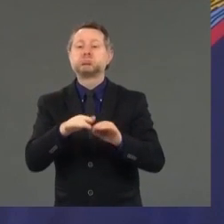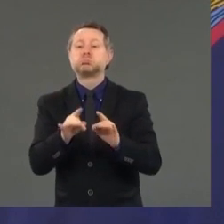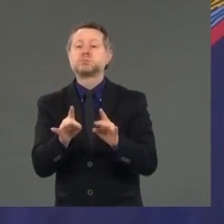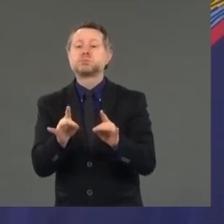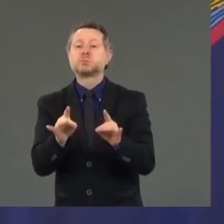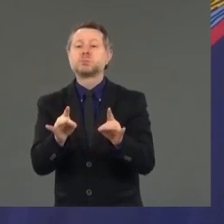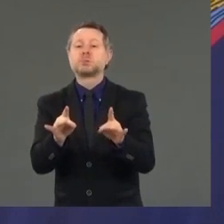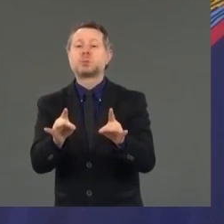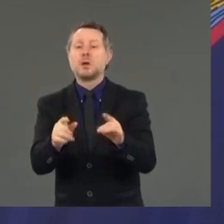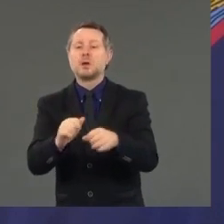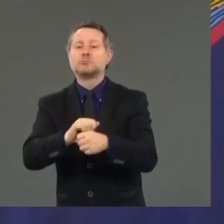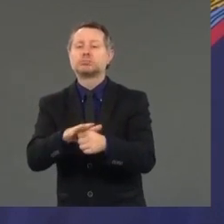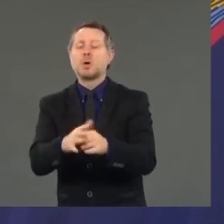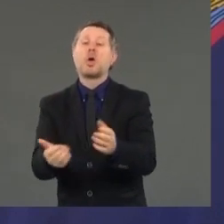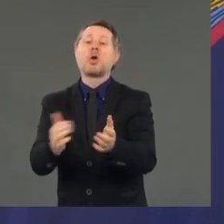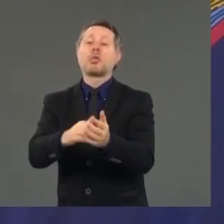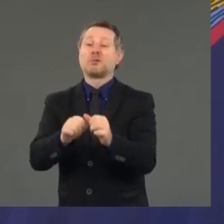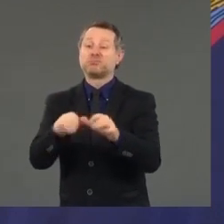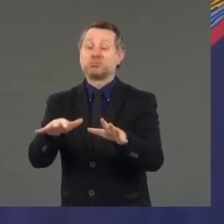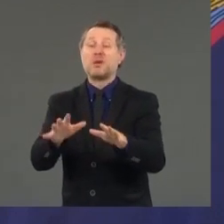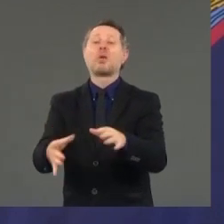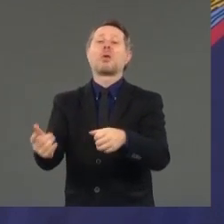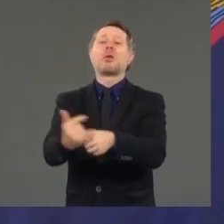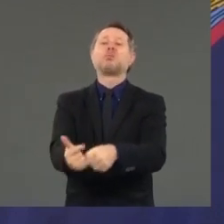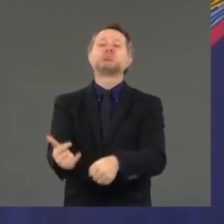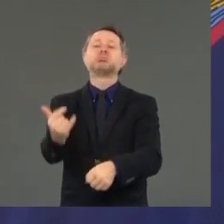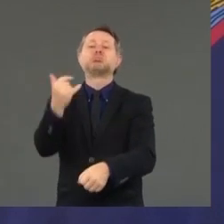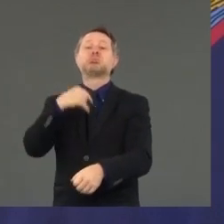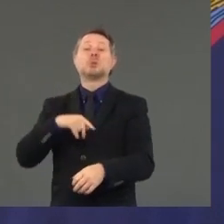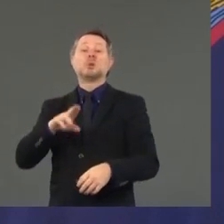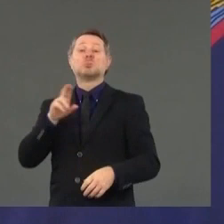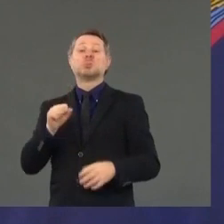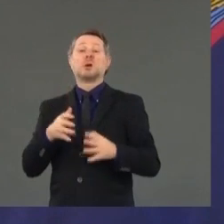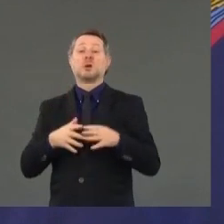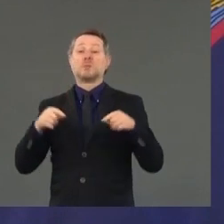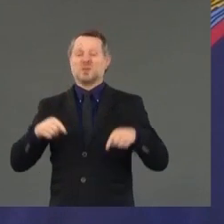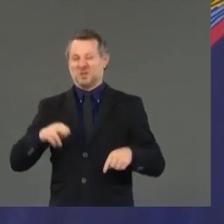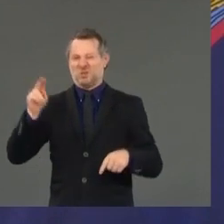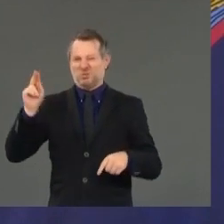TO EUROPE AND FROM EUROPE THE